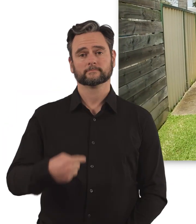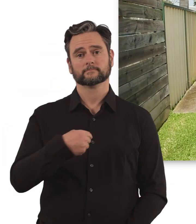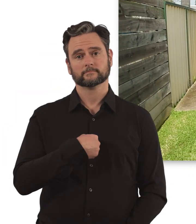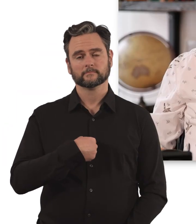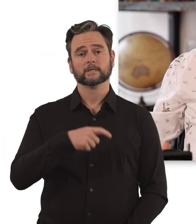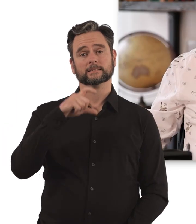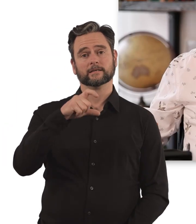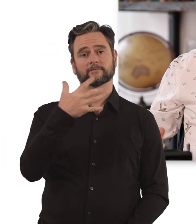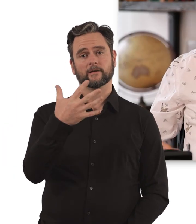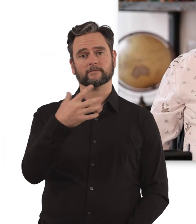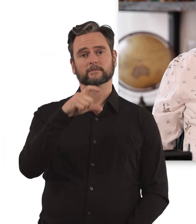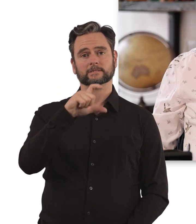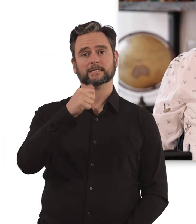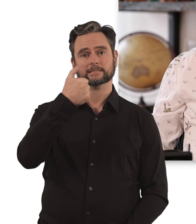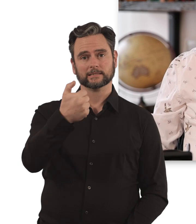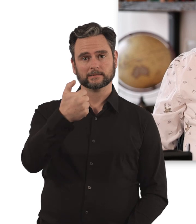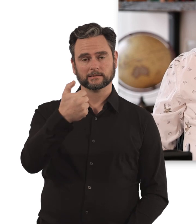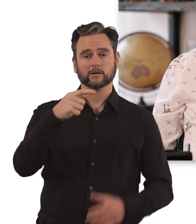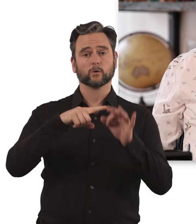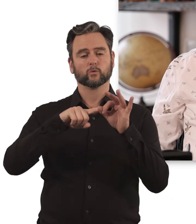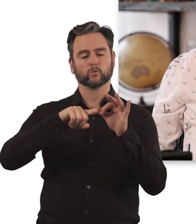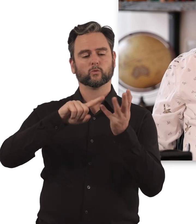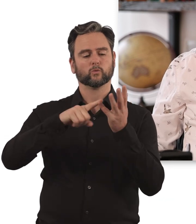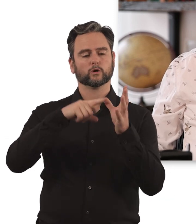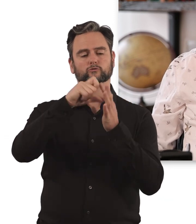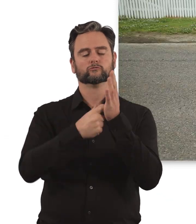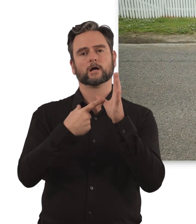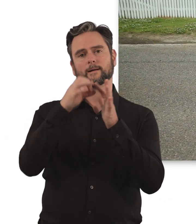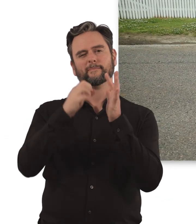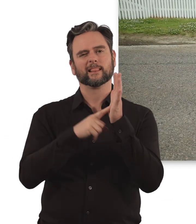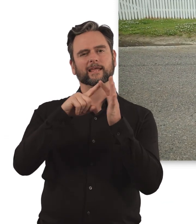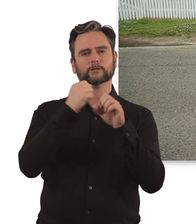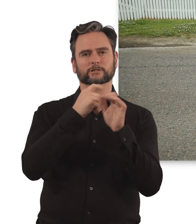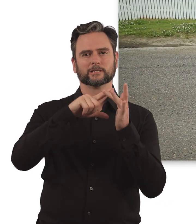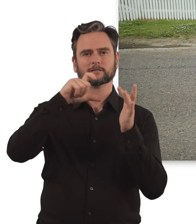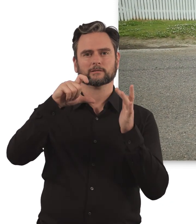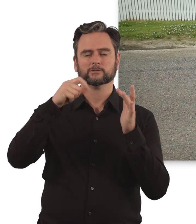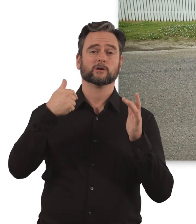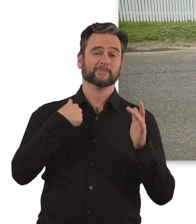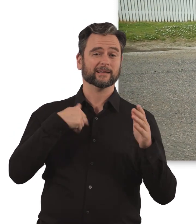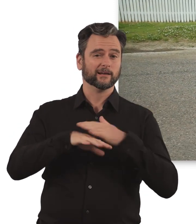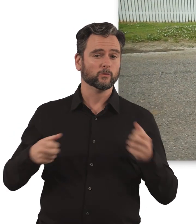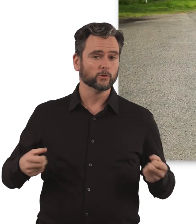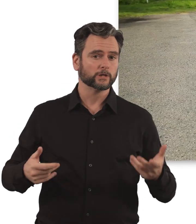I am a C5, C6 incomplete quadriplegic. I've been in a wheelchair now for just over a decade,